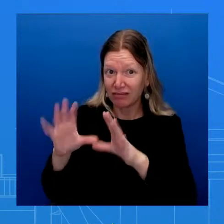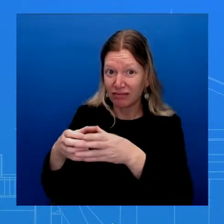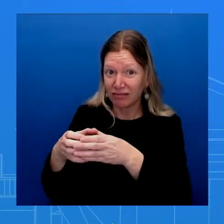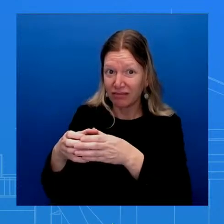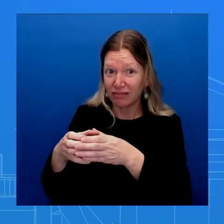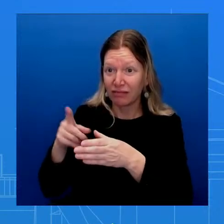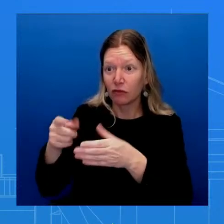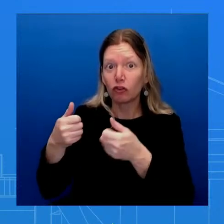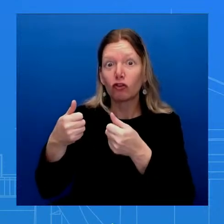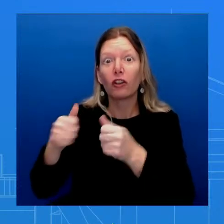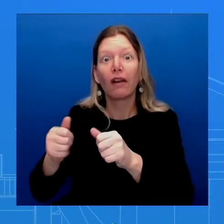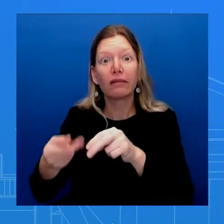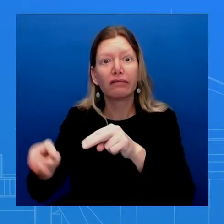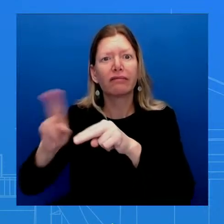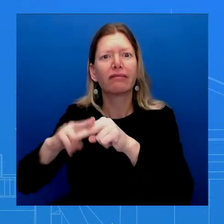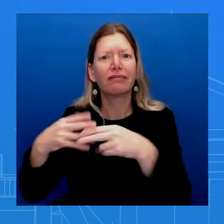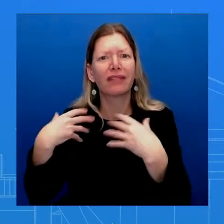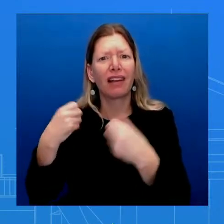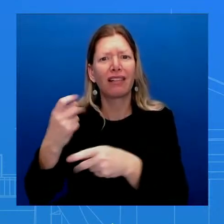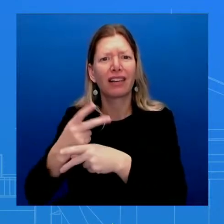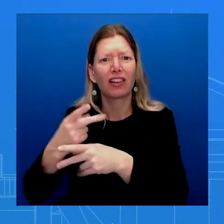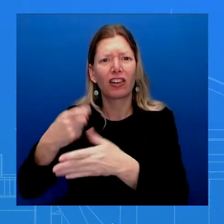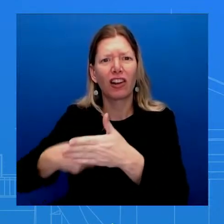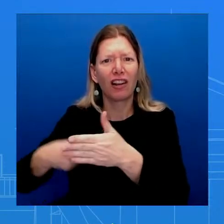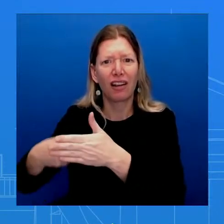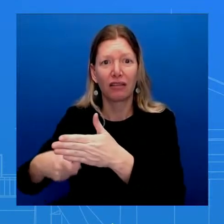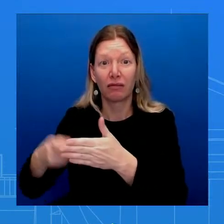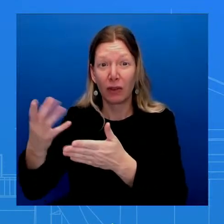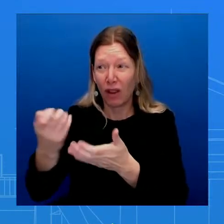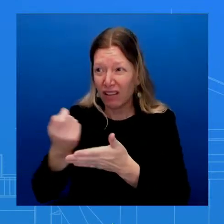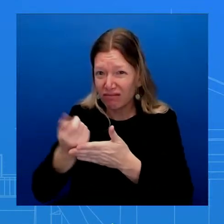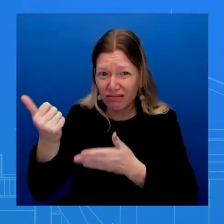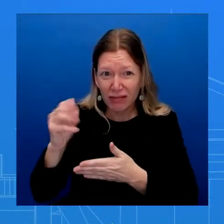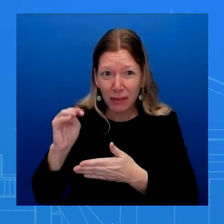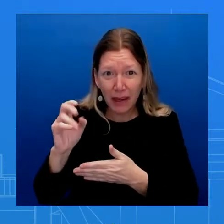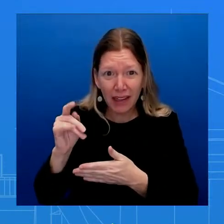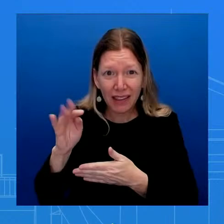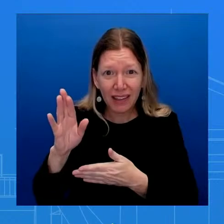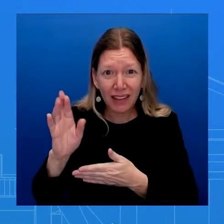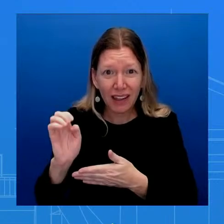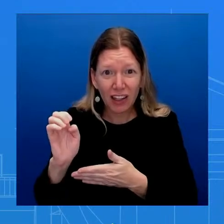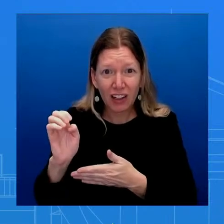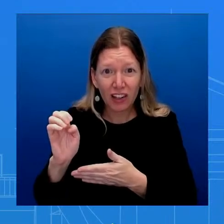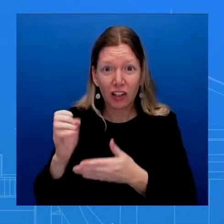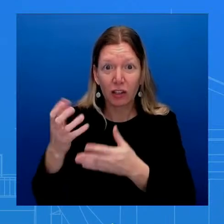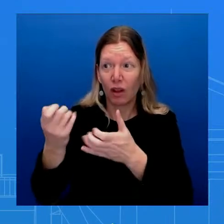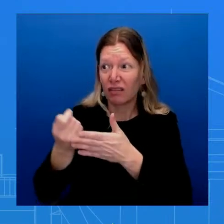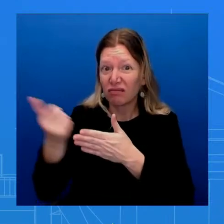They want to get rid of Social Security. That is something that we saw them try to do at the State of the Union, right?